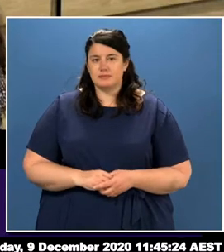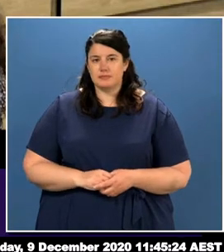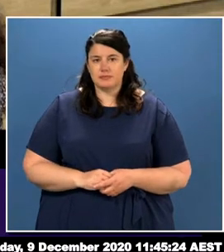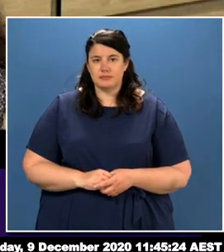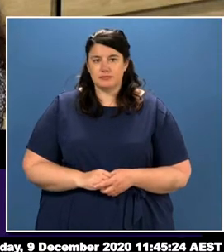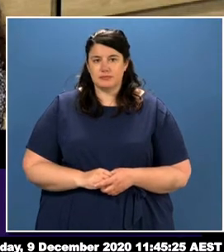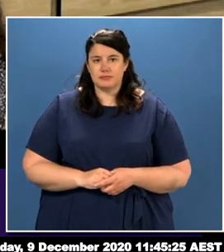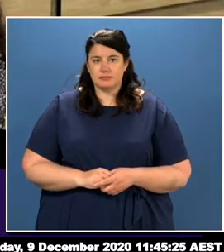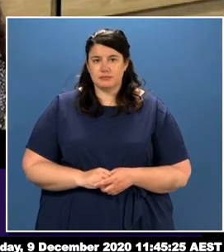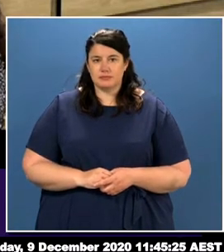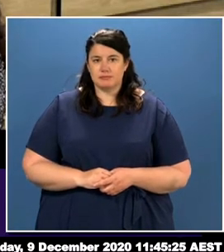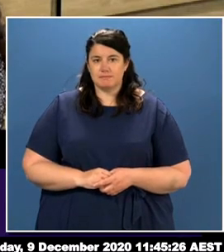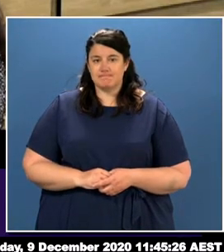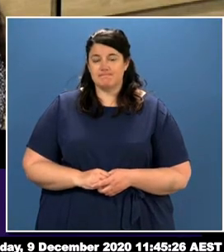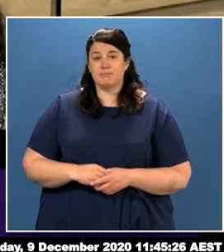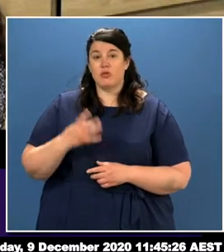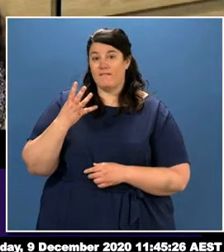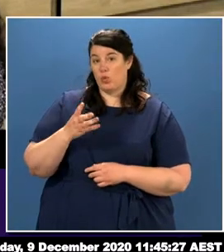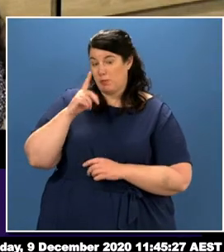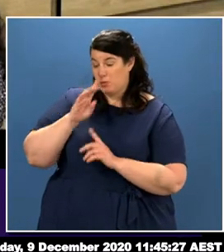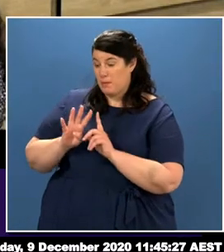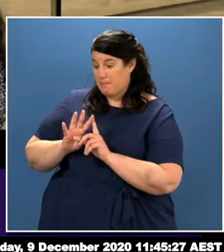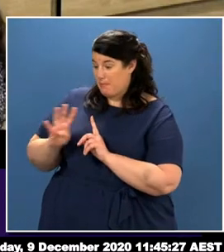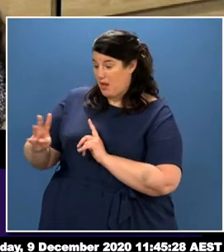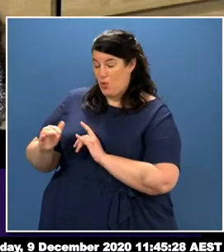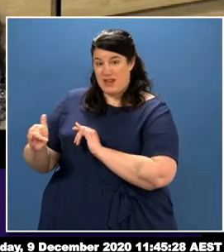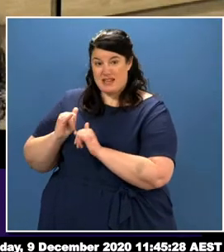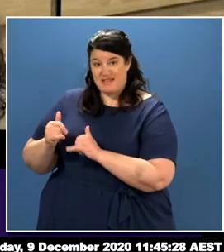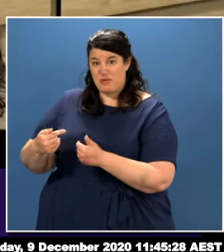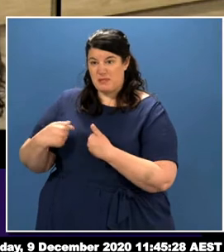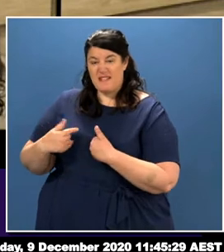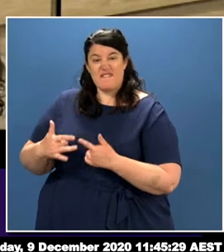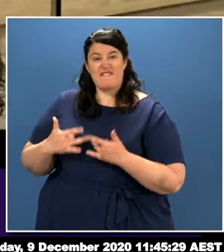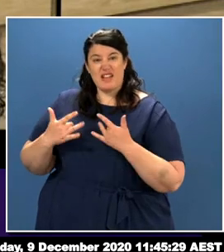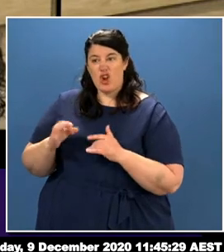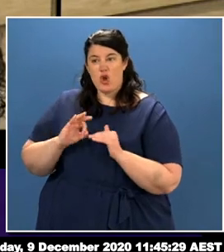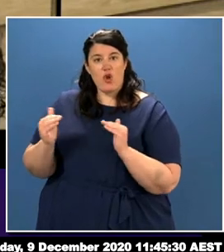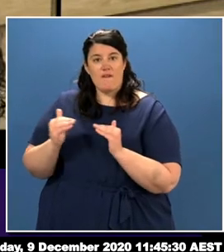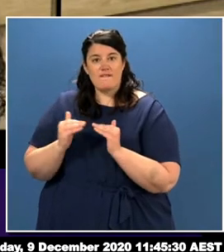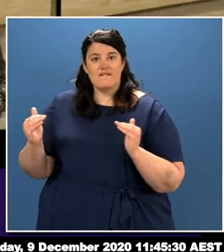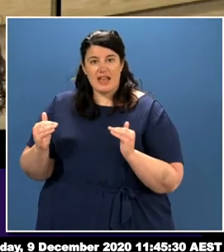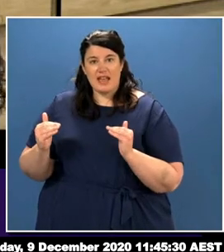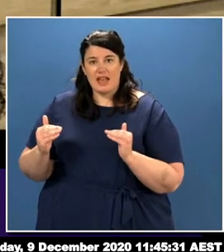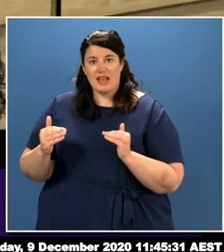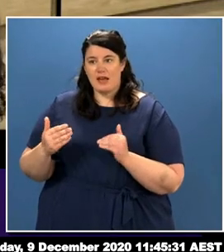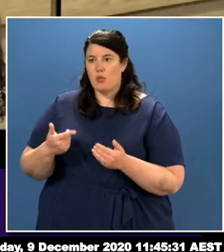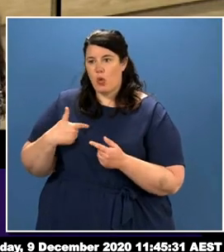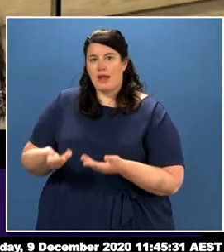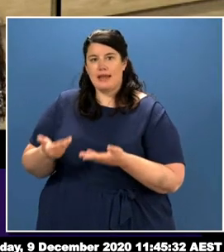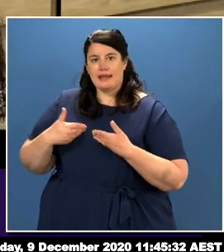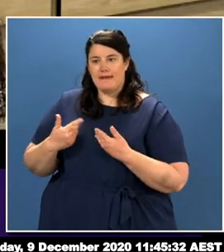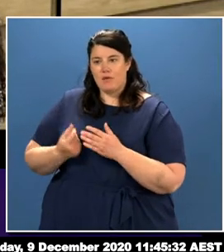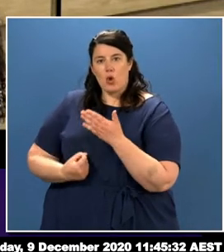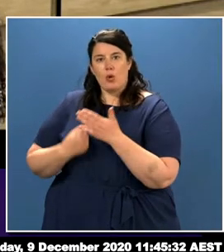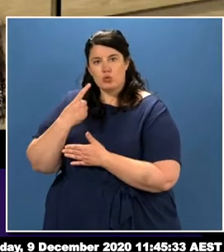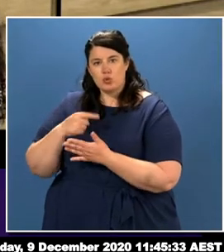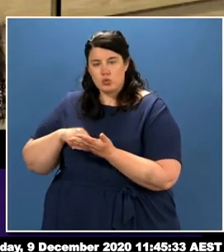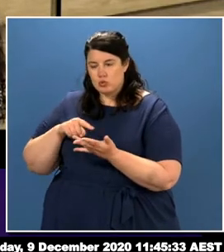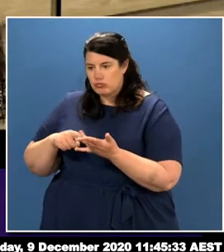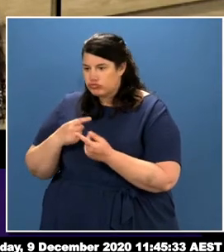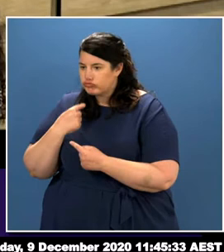So it was only fair that I be given an opportunity to put a further